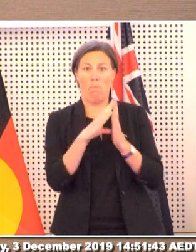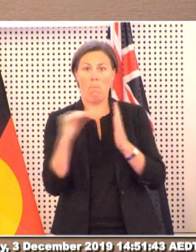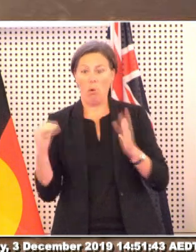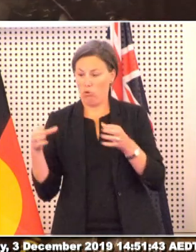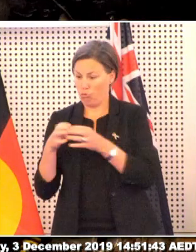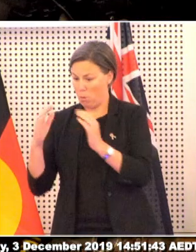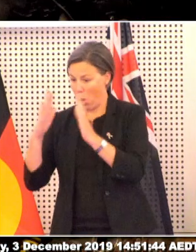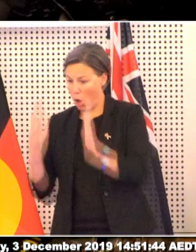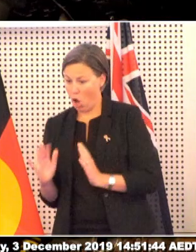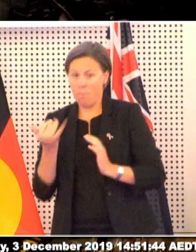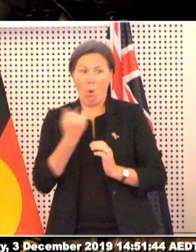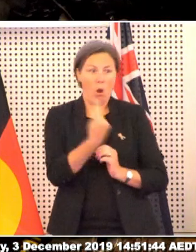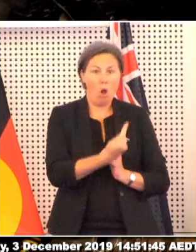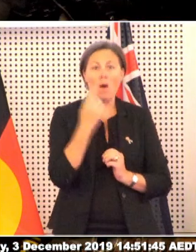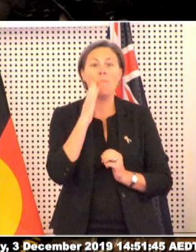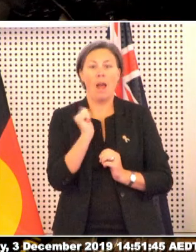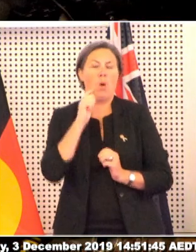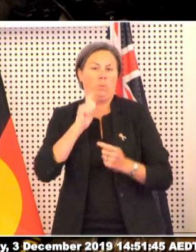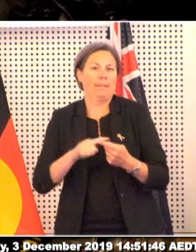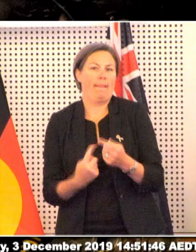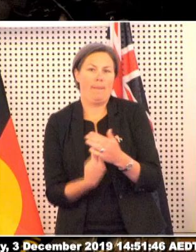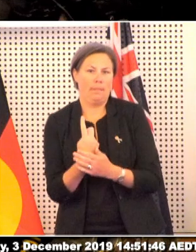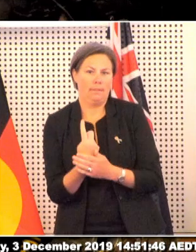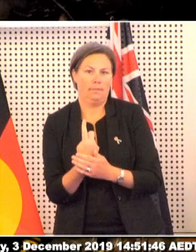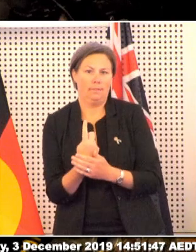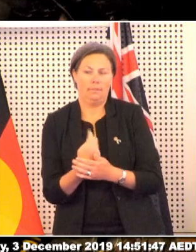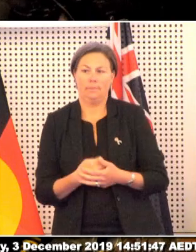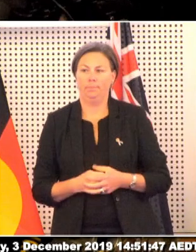So are there particular features then of group homes that you think